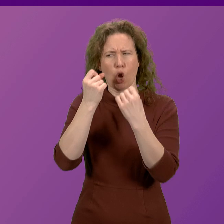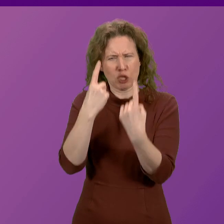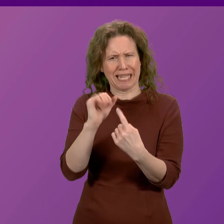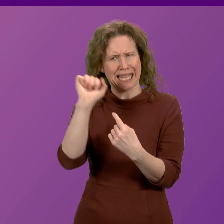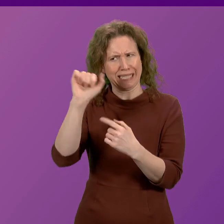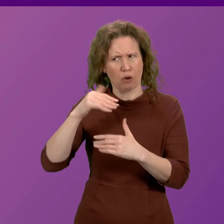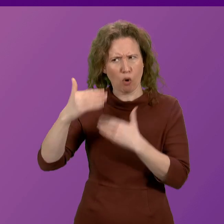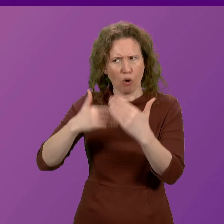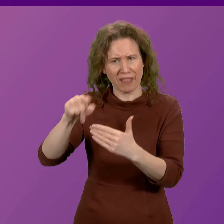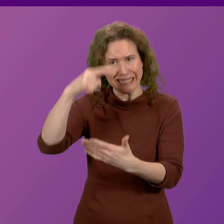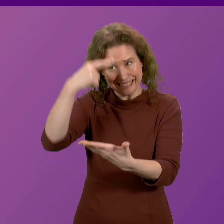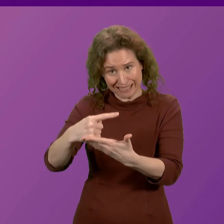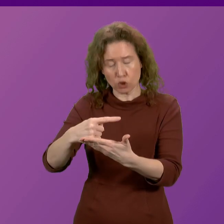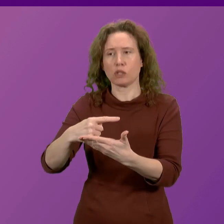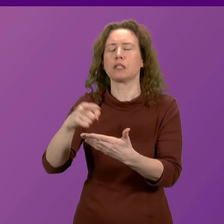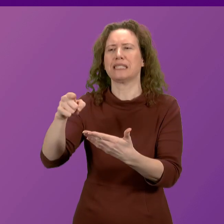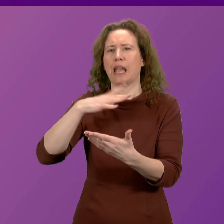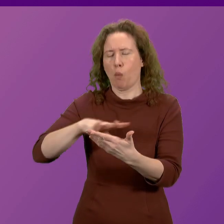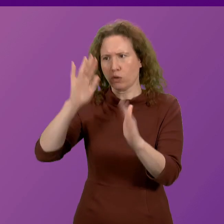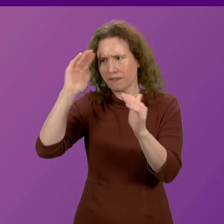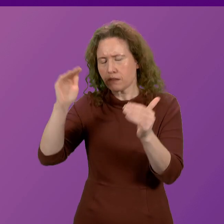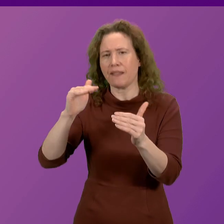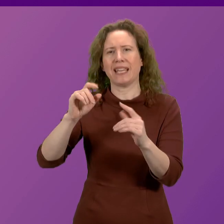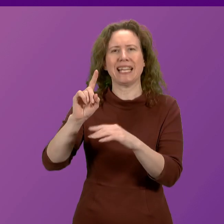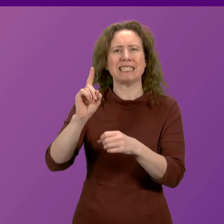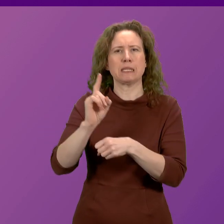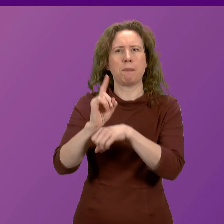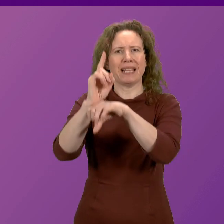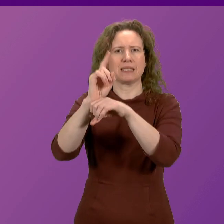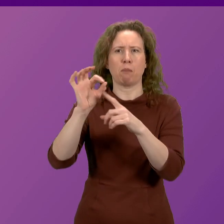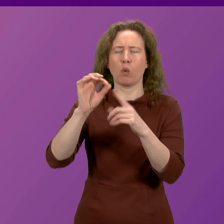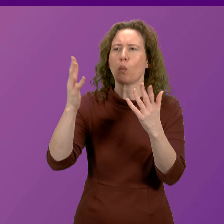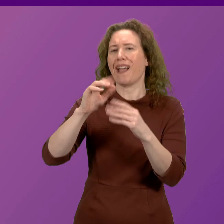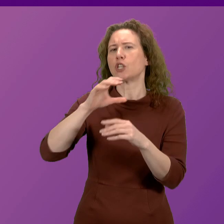has been arrived at in order to concentrate on the proposed spaceport development in Shetland.